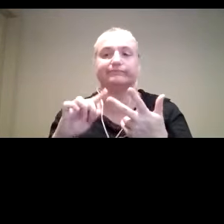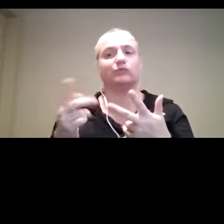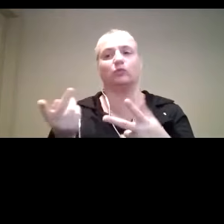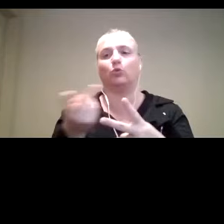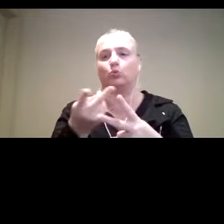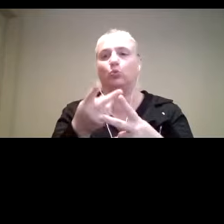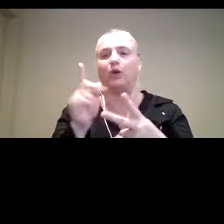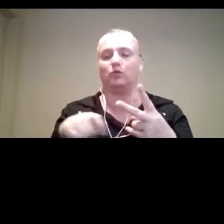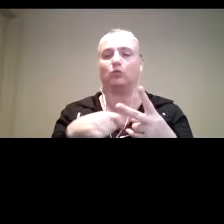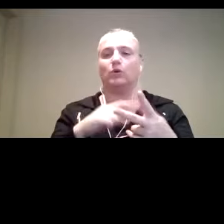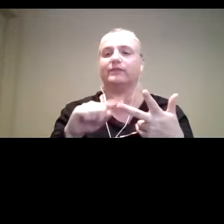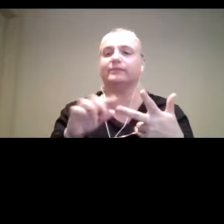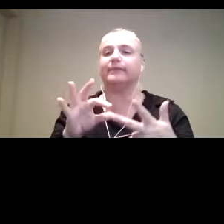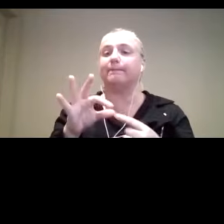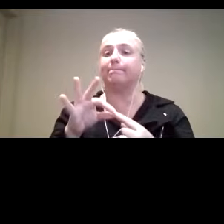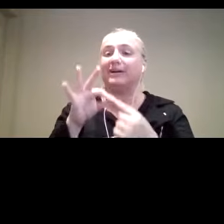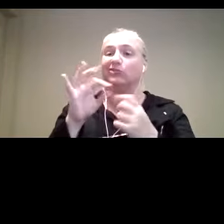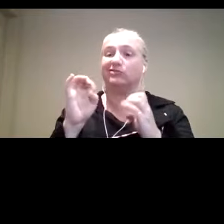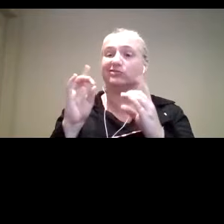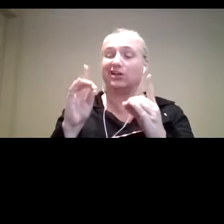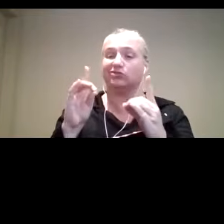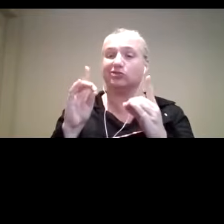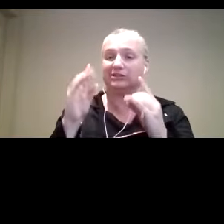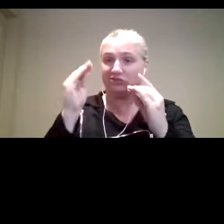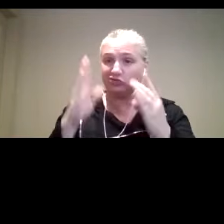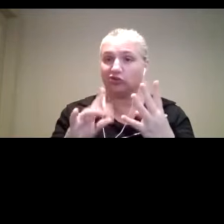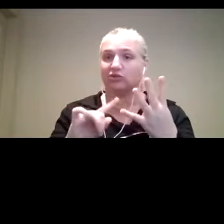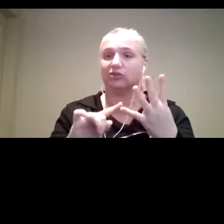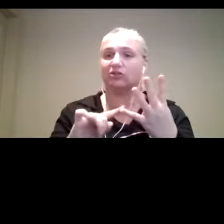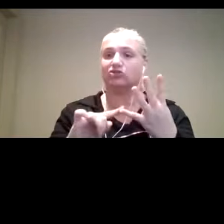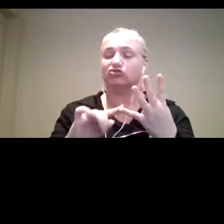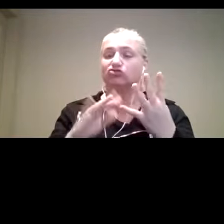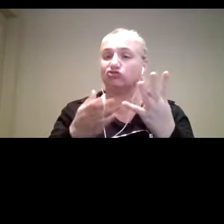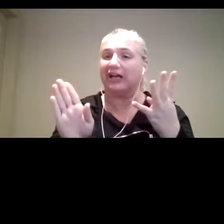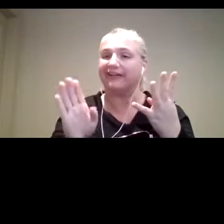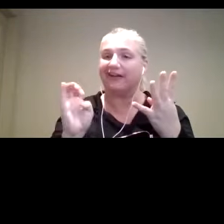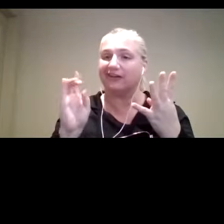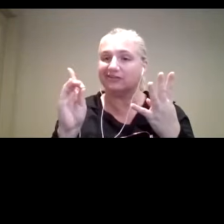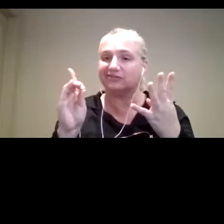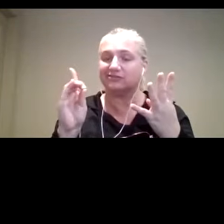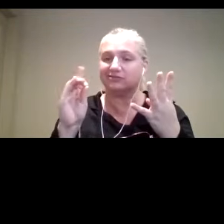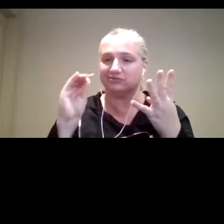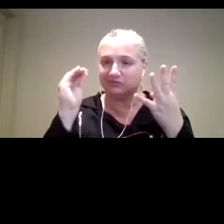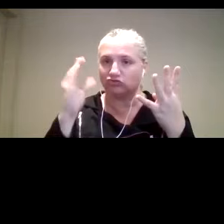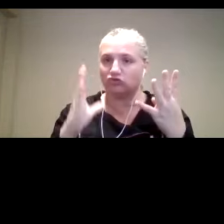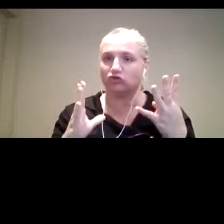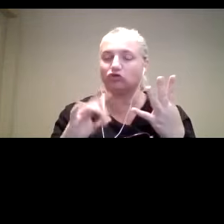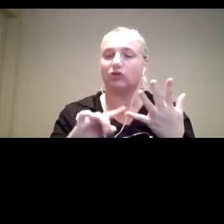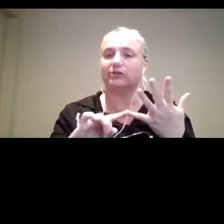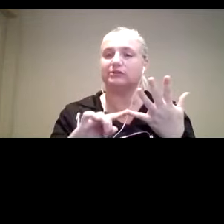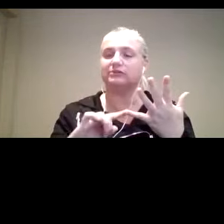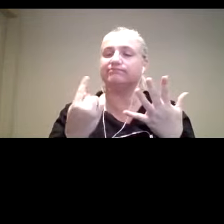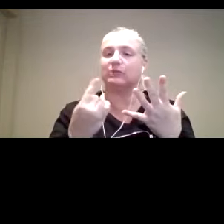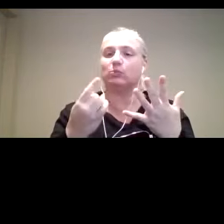Also includes a special ed teacher usually, gen ed teacher. And then oftentimes it's somebody who can interpret the data